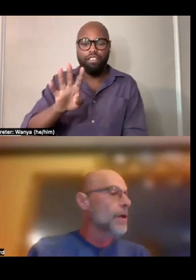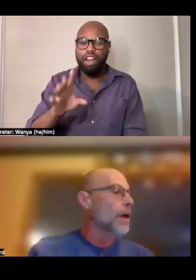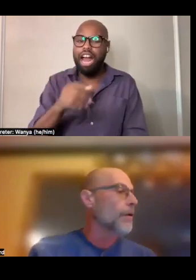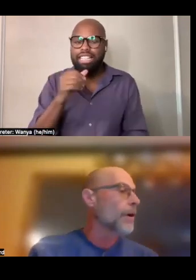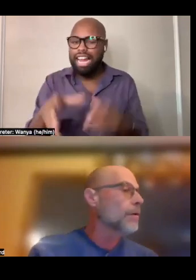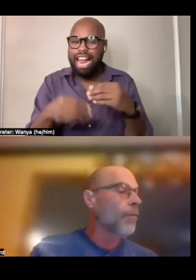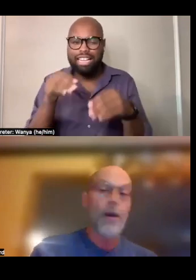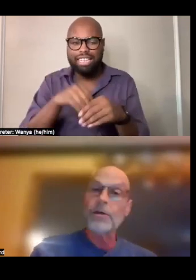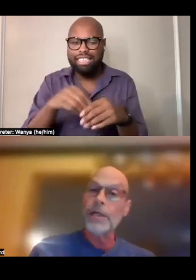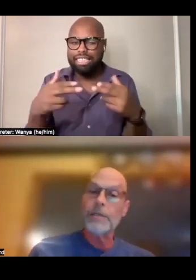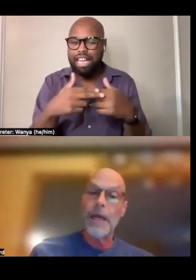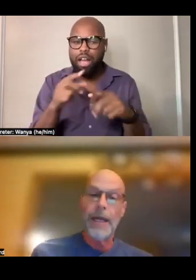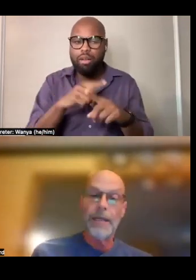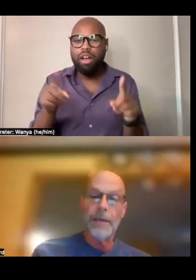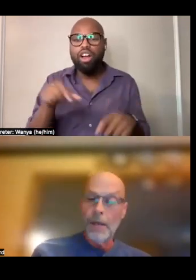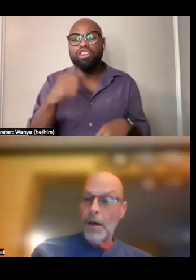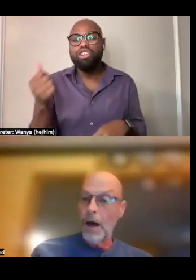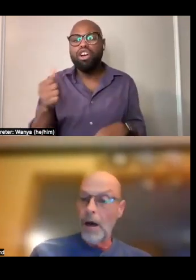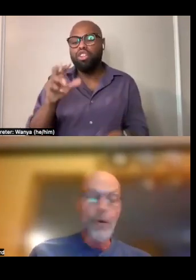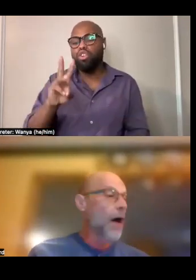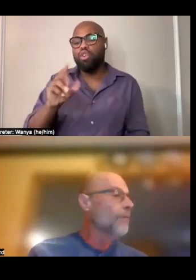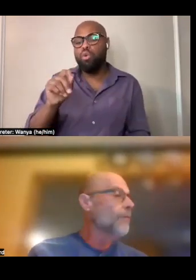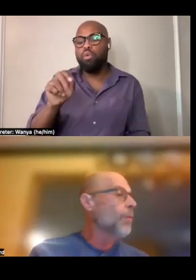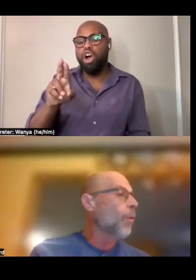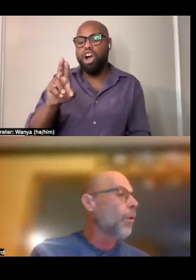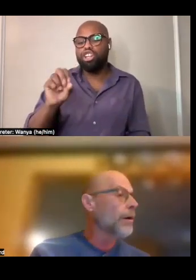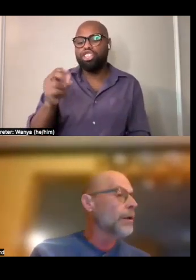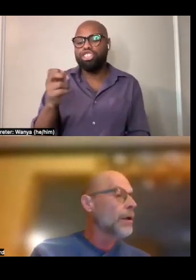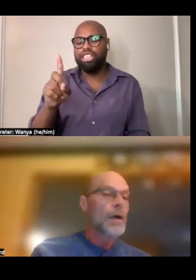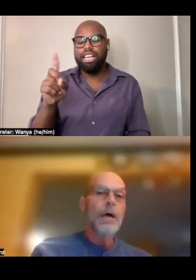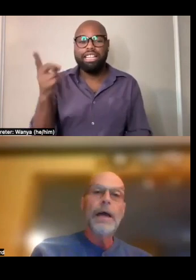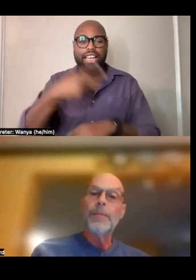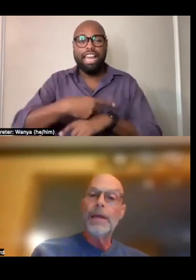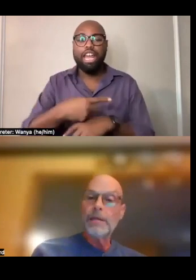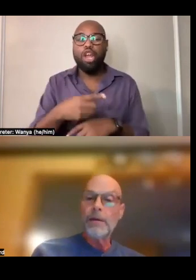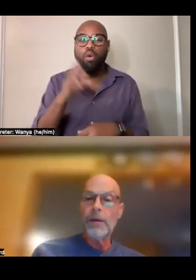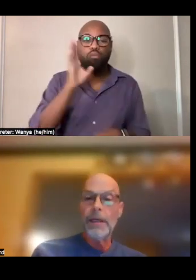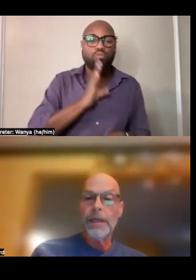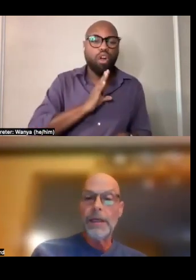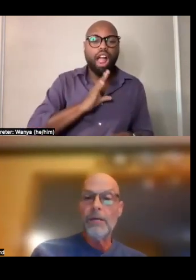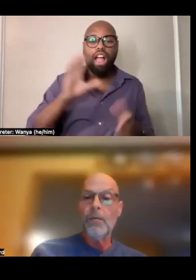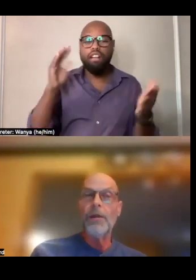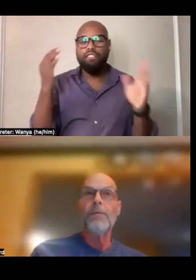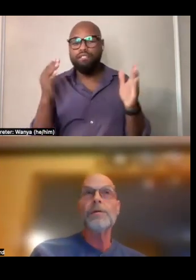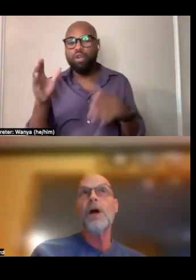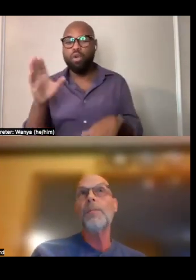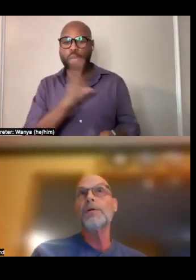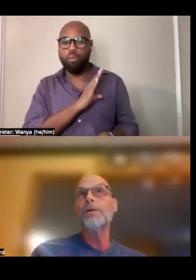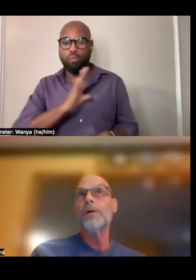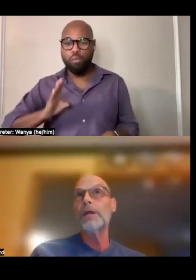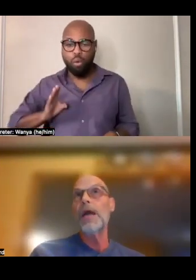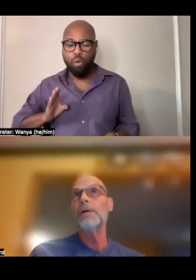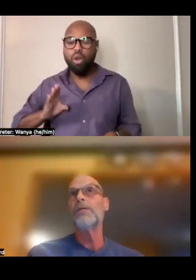but another watershed day, Brown v Board. And basically where there was an opportunity maybe for